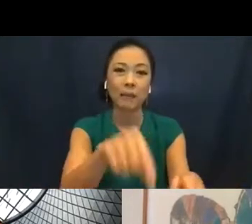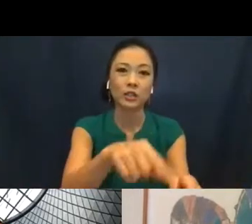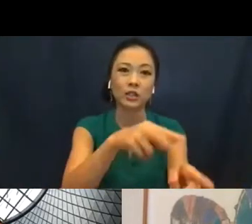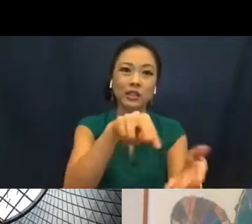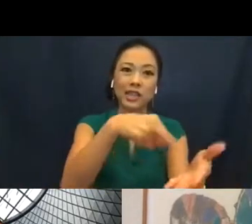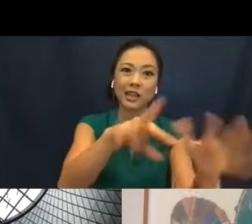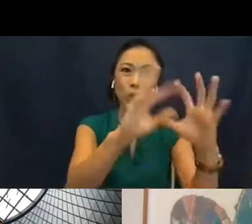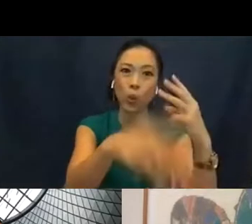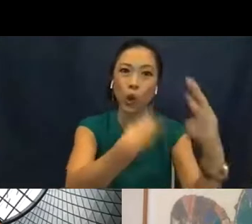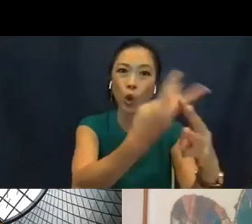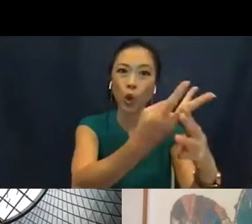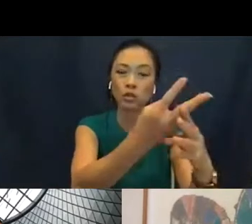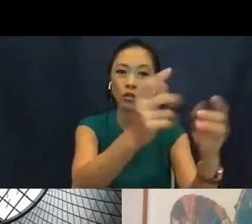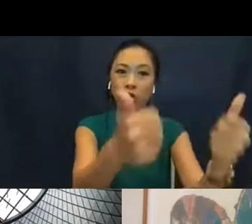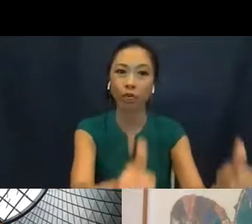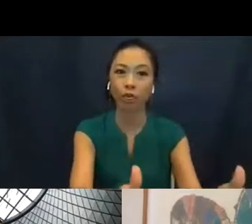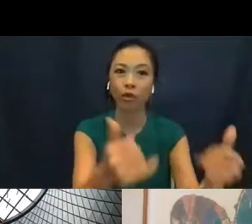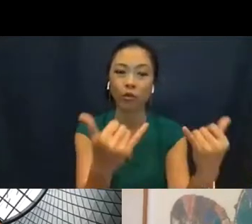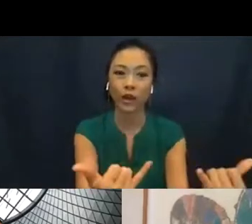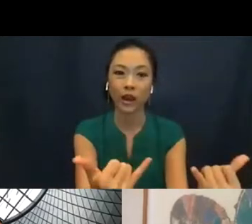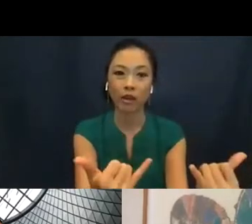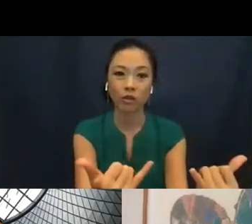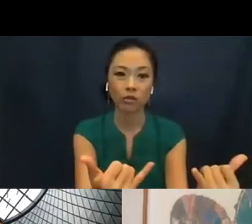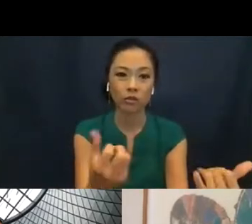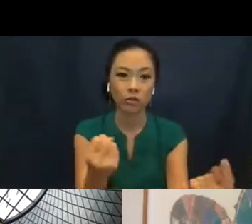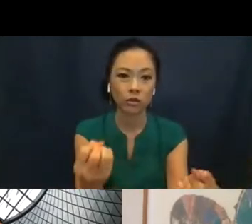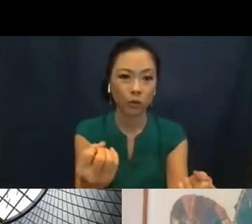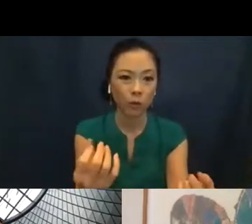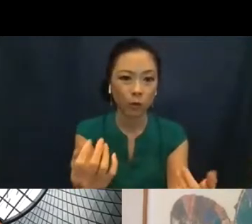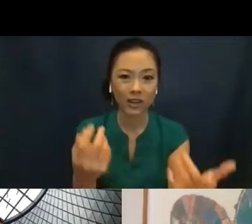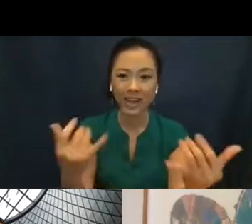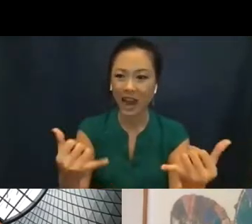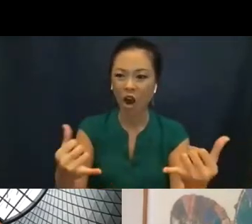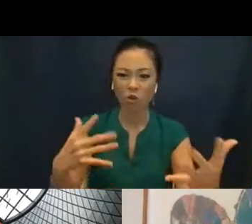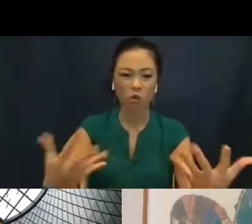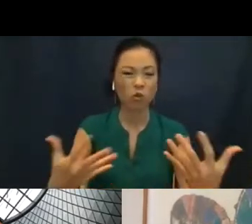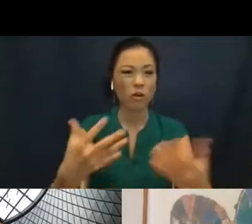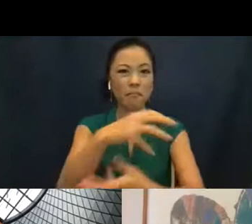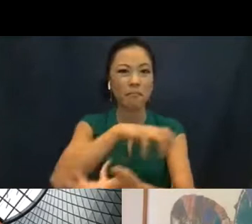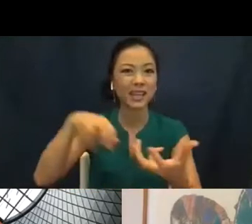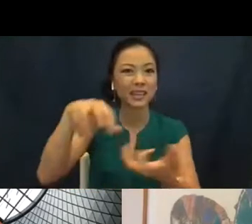because then, of course, we are jumping to technical platforms to get our work out, get